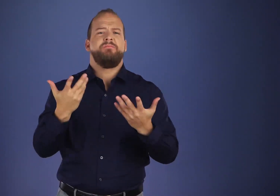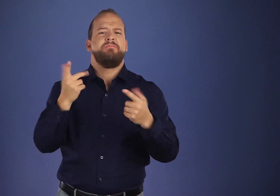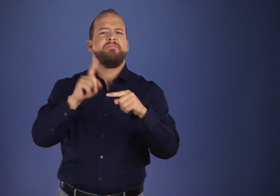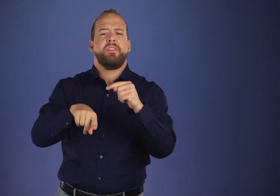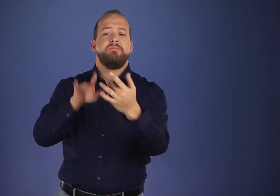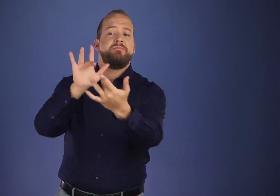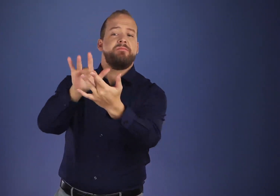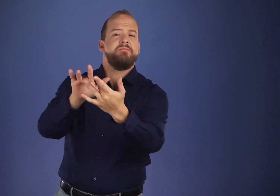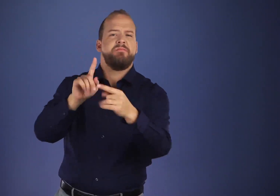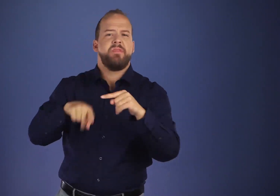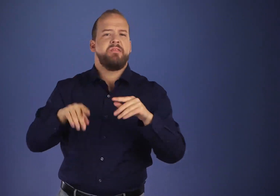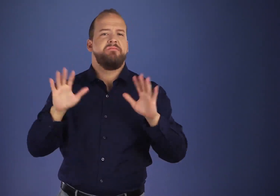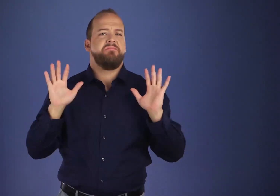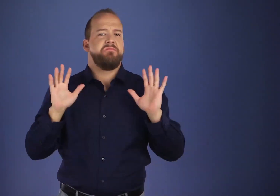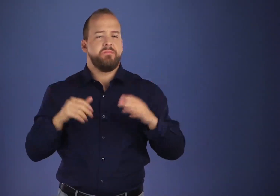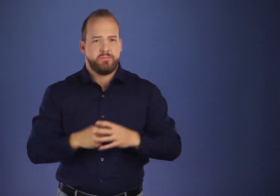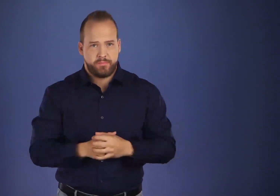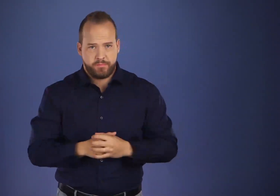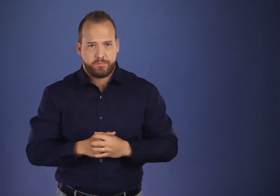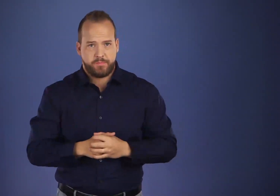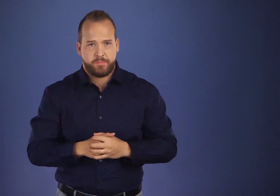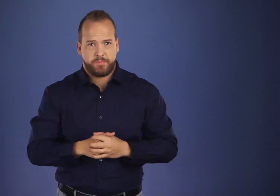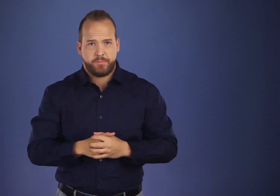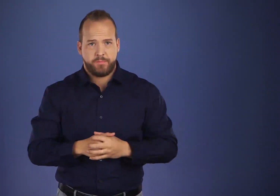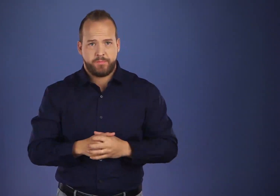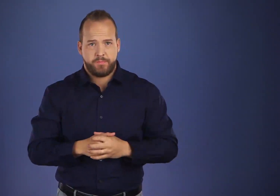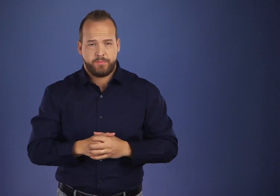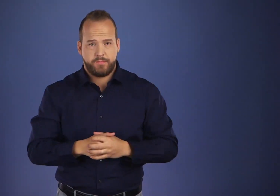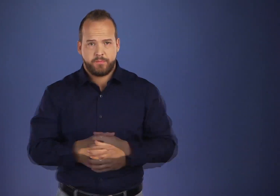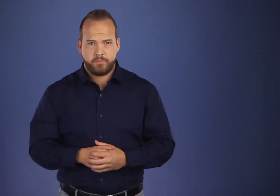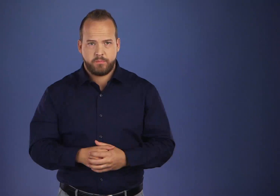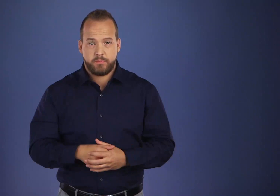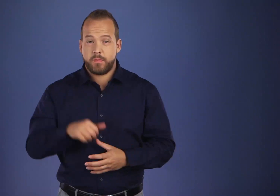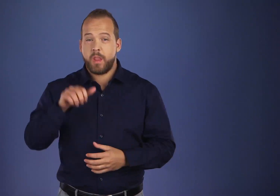we shall never be able to make direct personal contact at all.